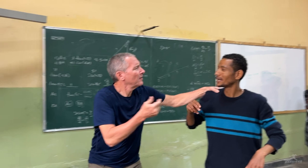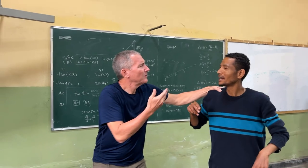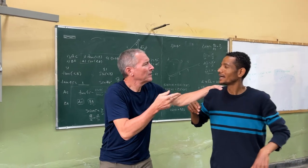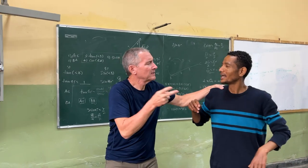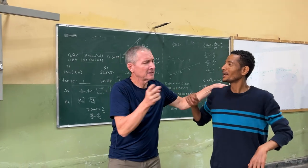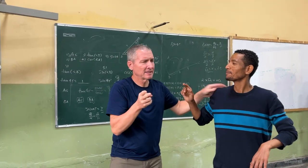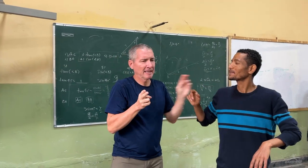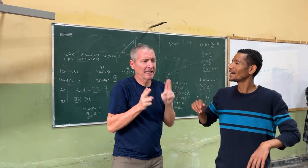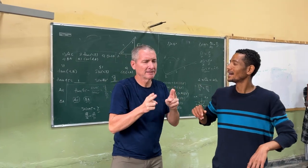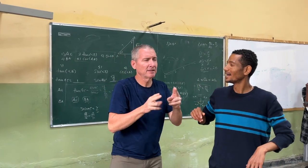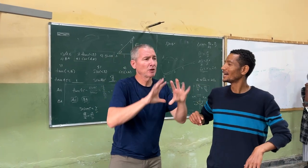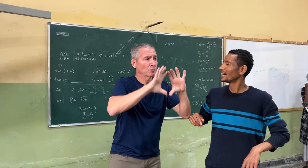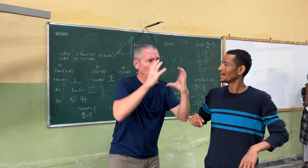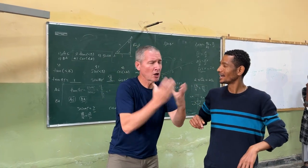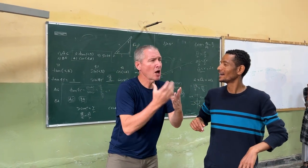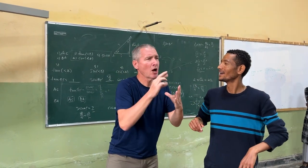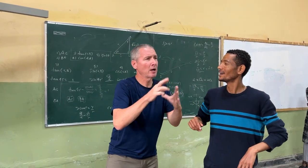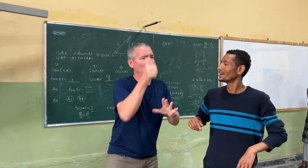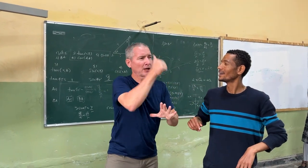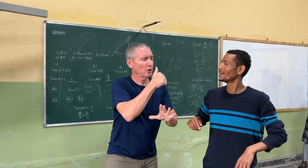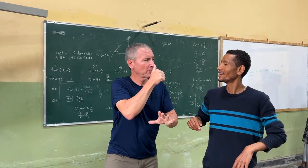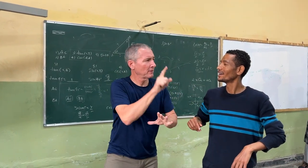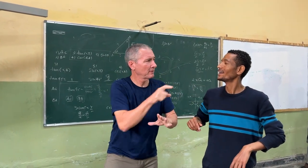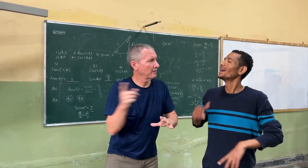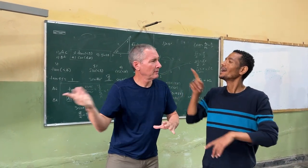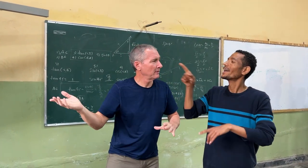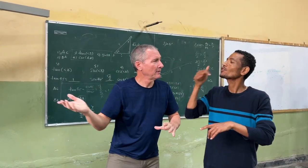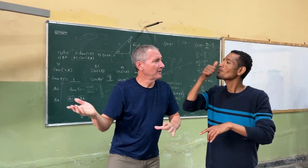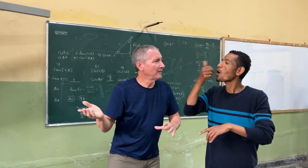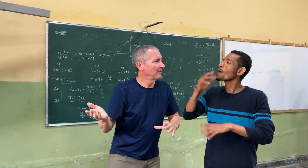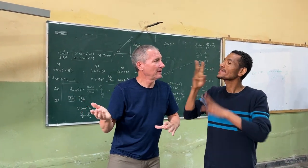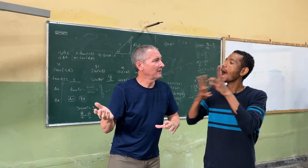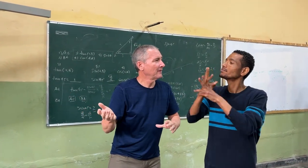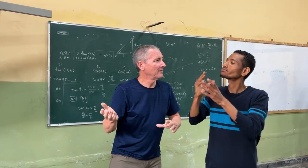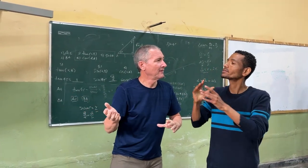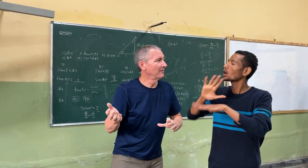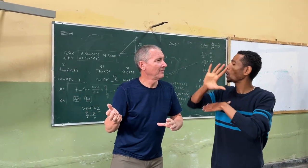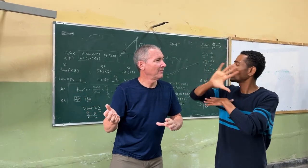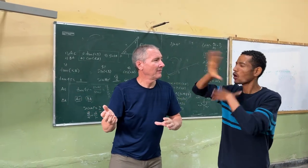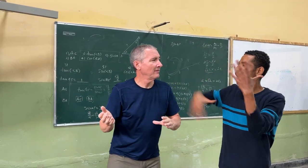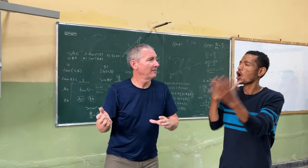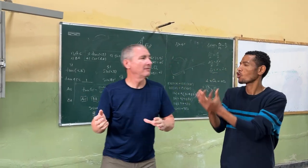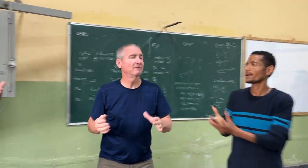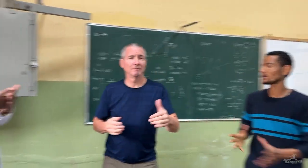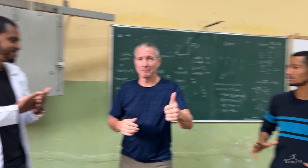Does he teach the history of Ethiopia, or world history? Oh, not just Ethiopia. The whole world.